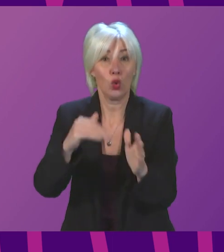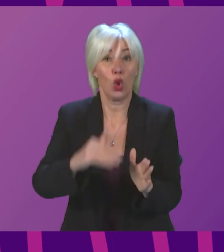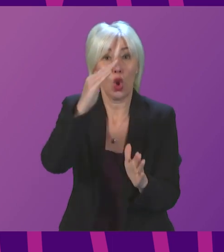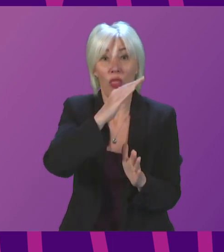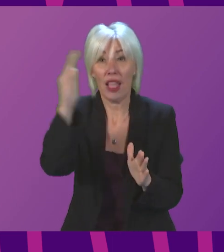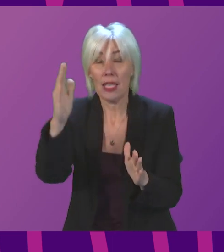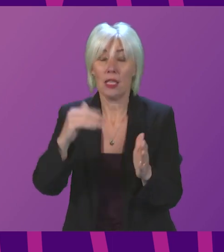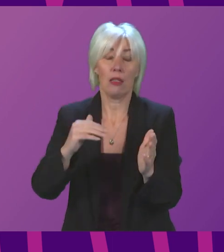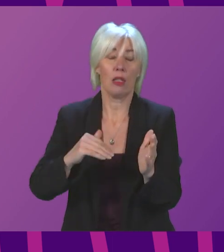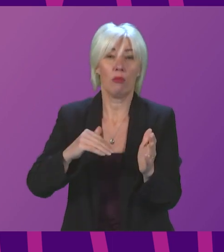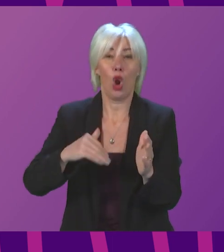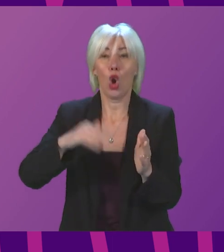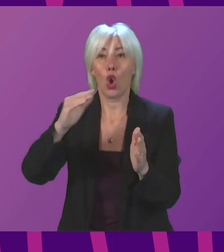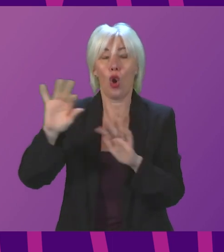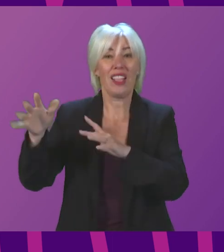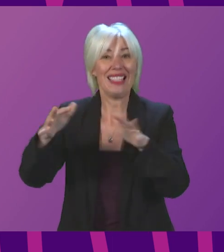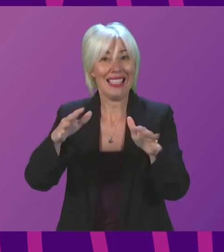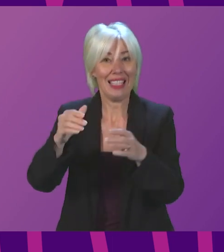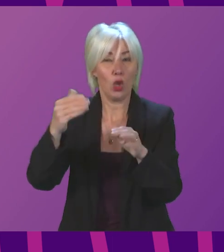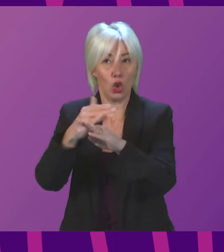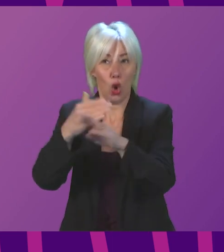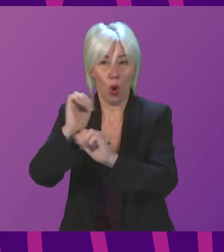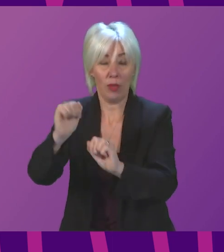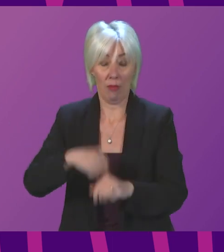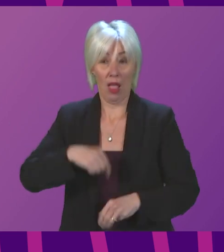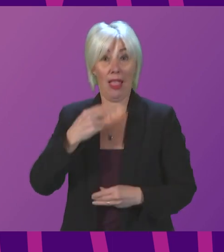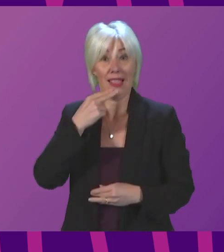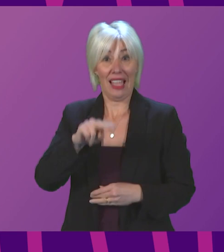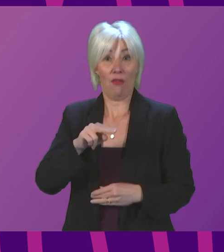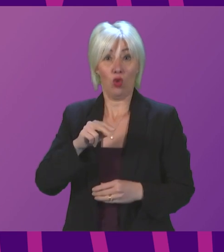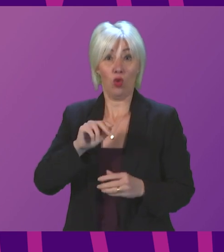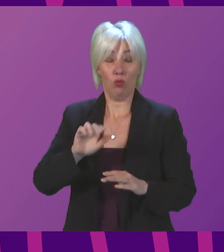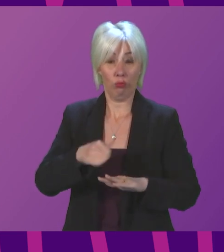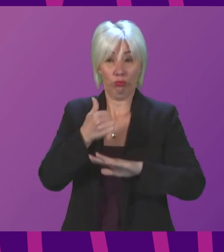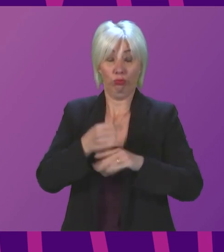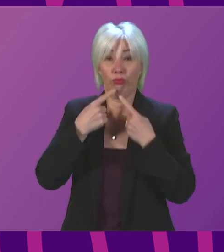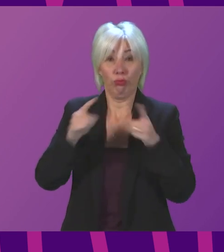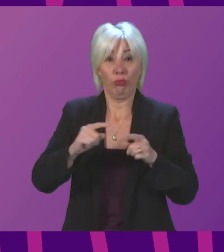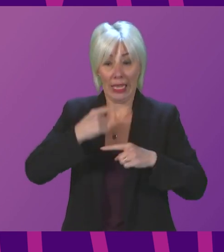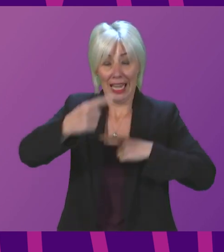This afternoon, the Government will set out next year’s budget. It should be a budget